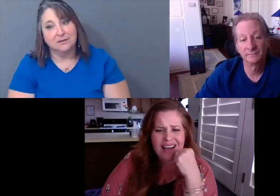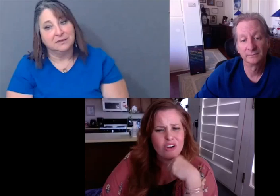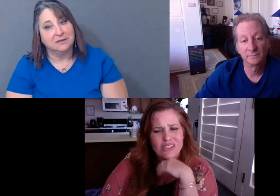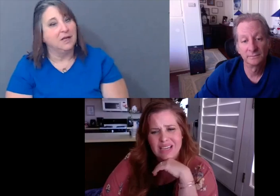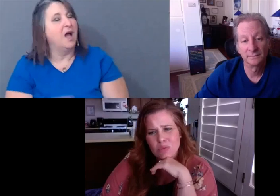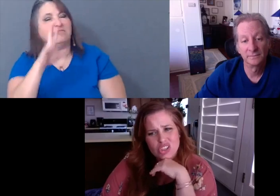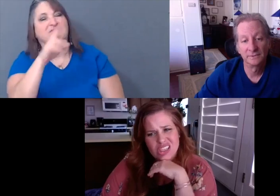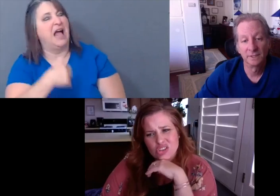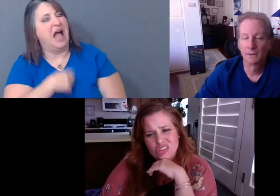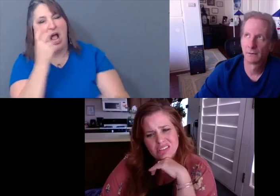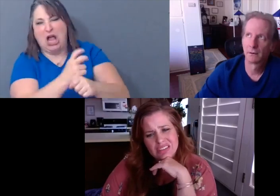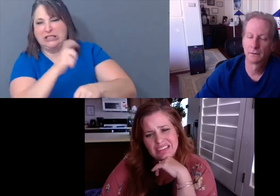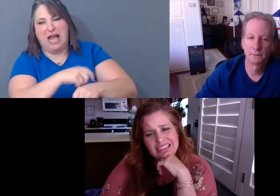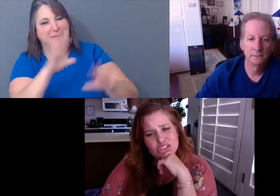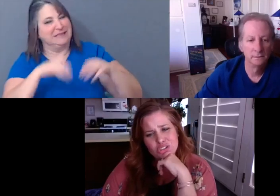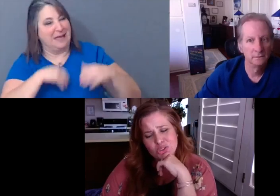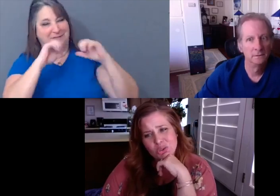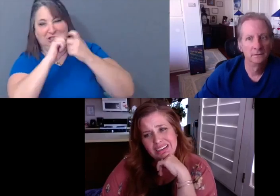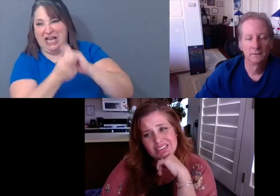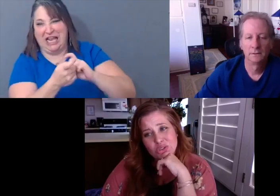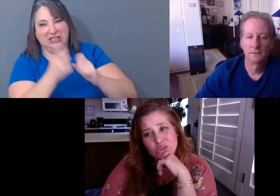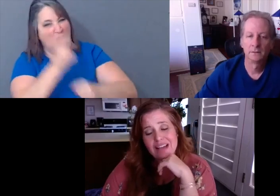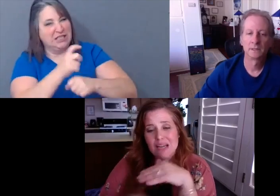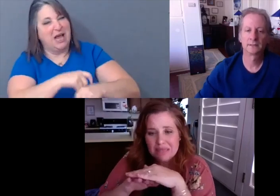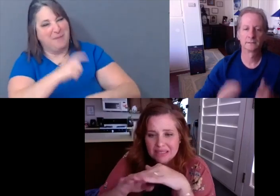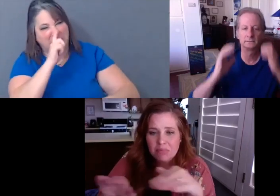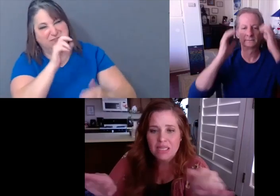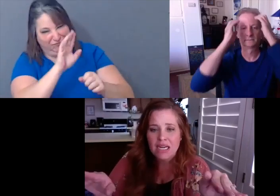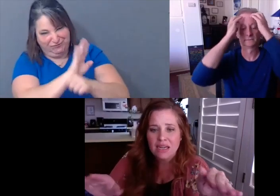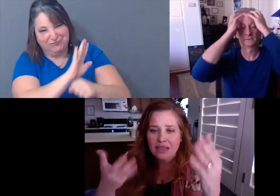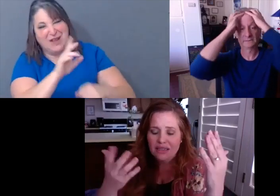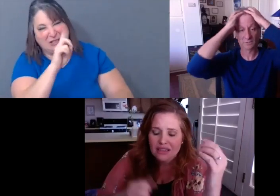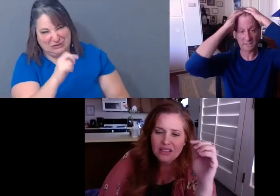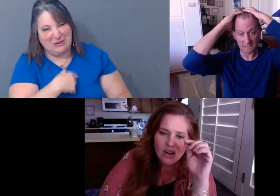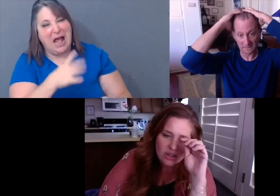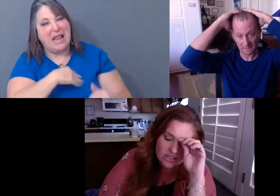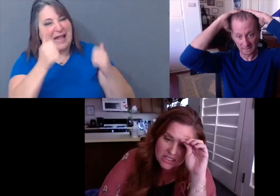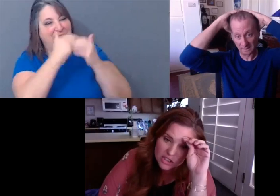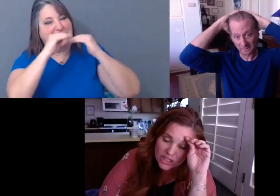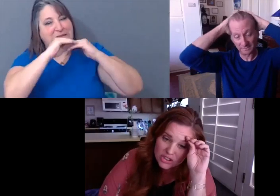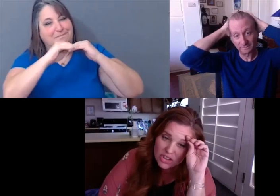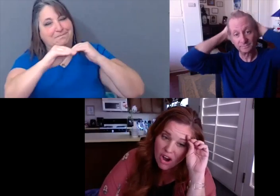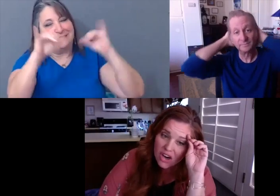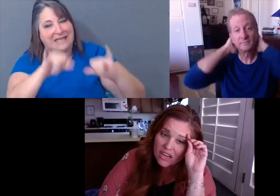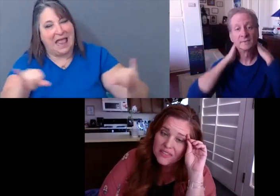I have a hard time with change. I do, I like my stability. Change is hard.